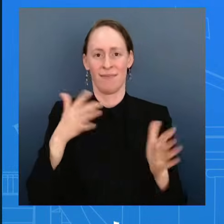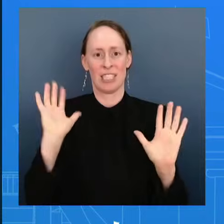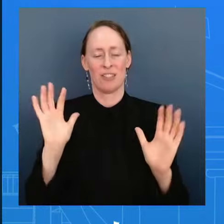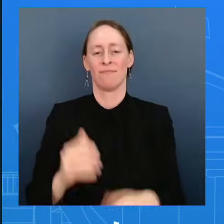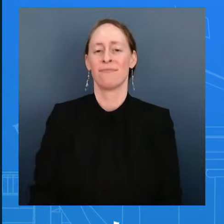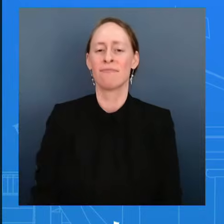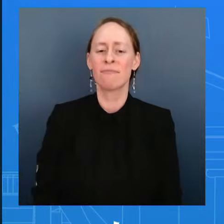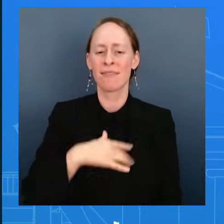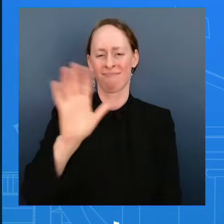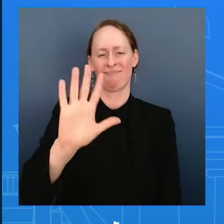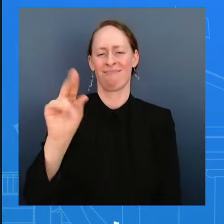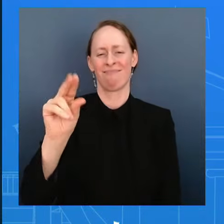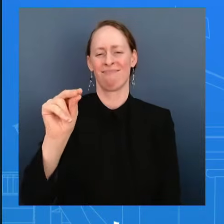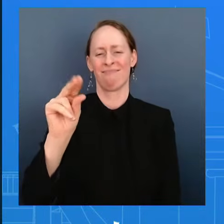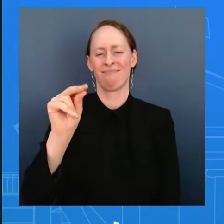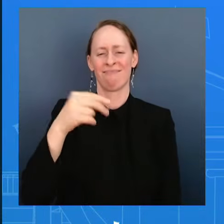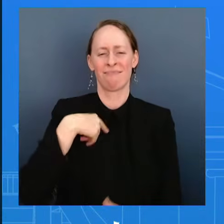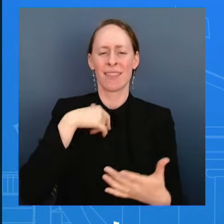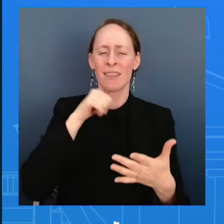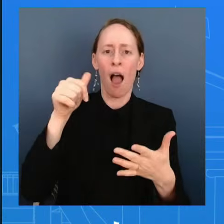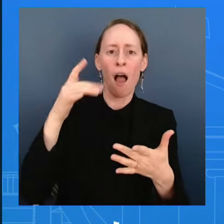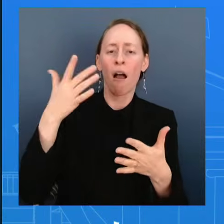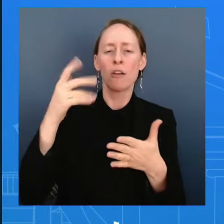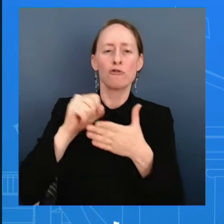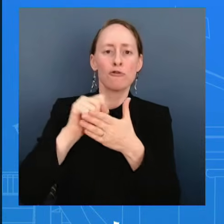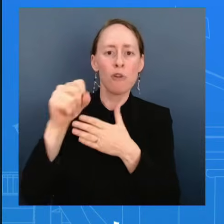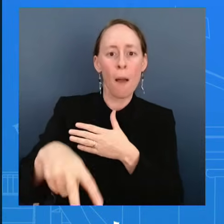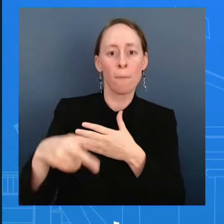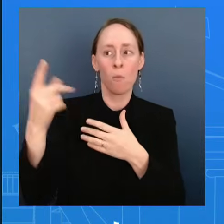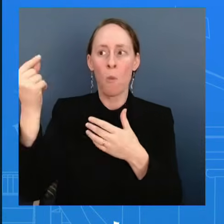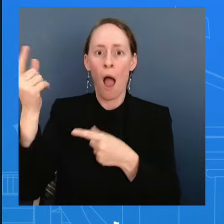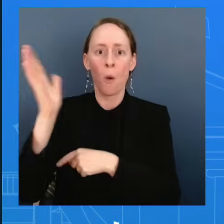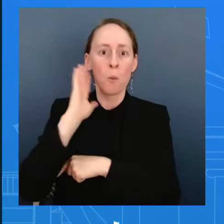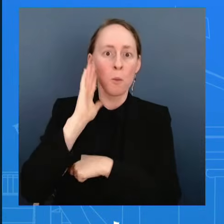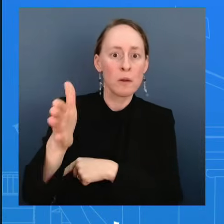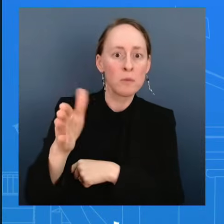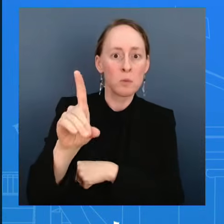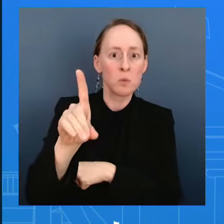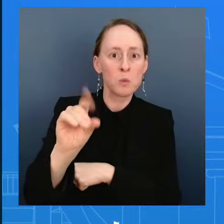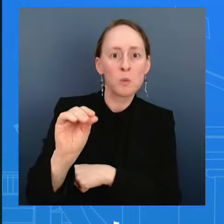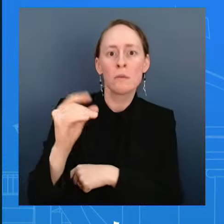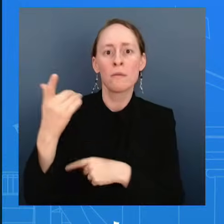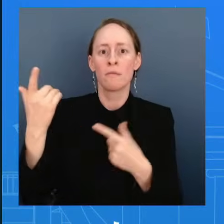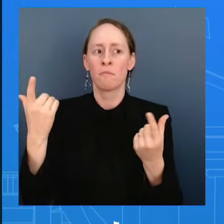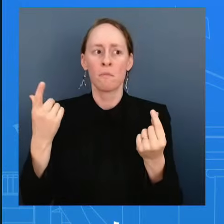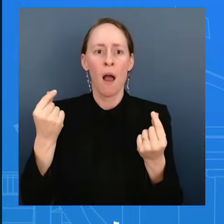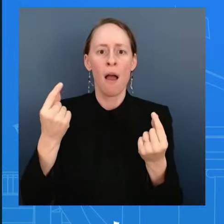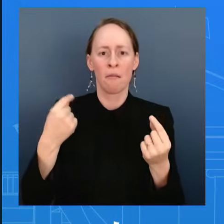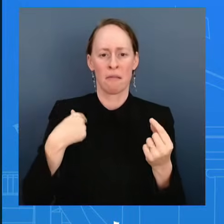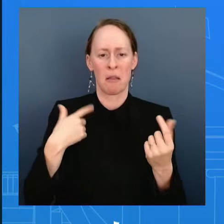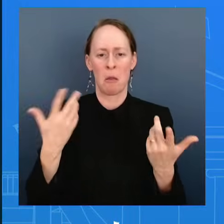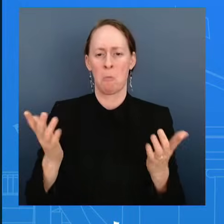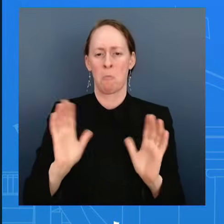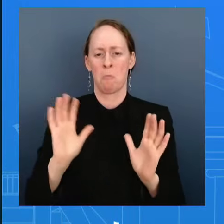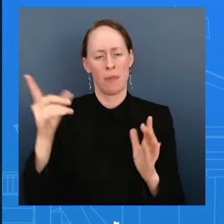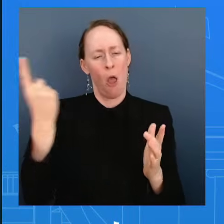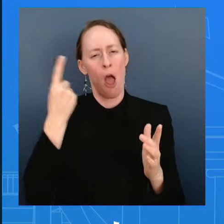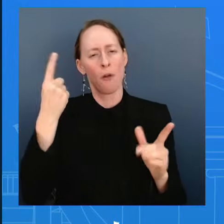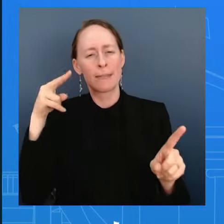because he knew that she would be ready -- ready to lead on day one and has been a critical partner with him in the last three and a half years.